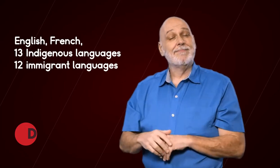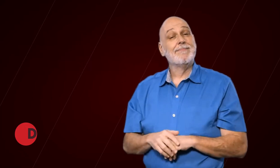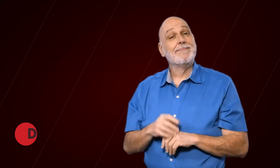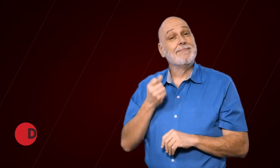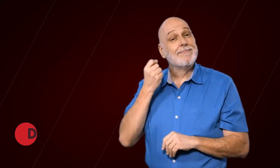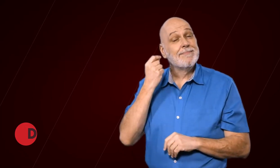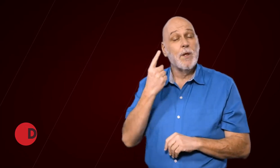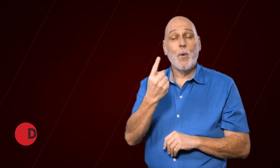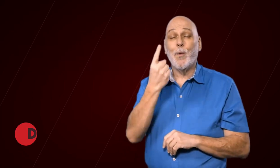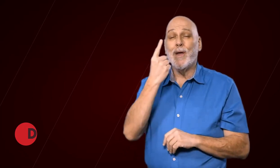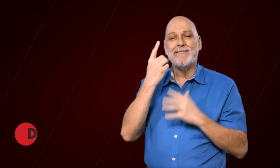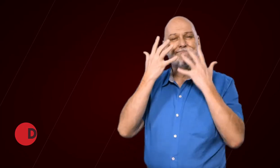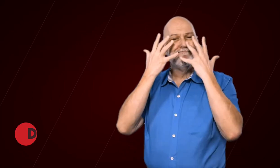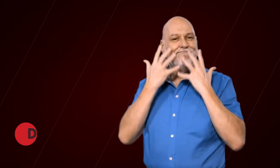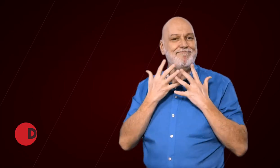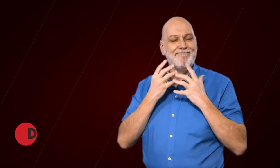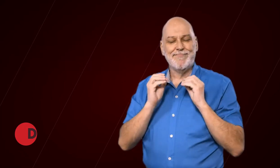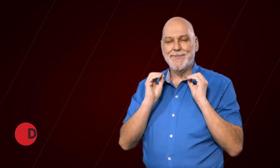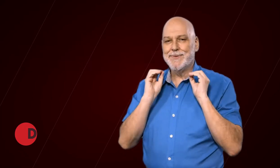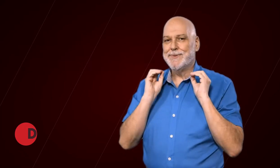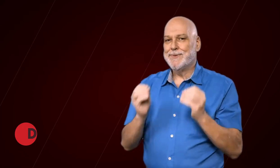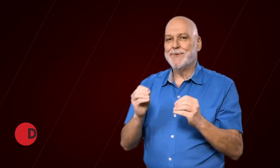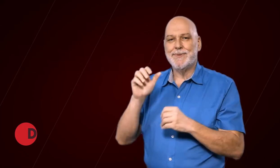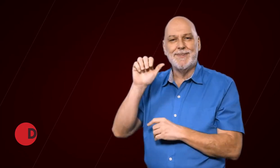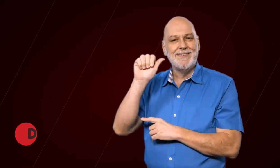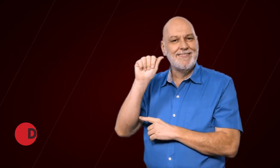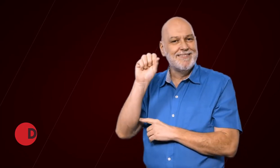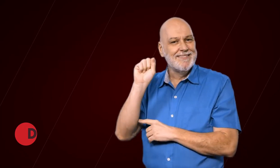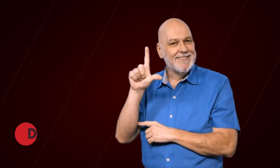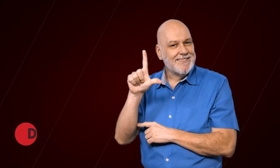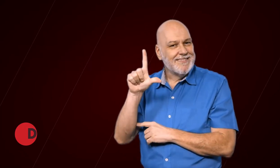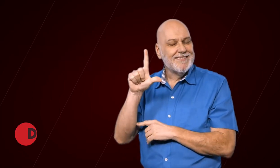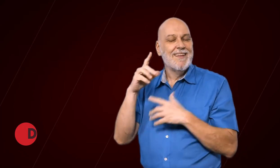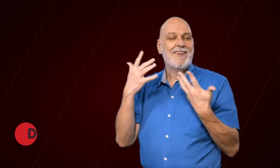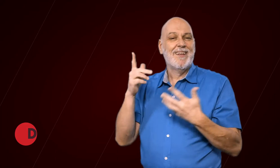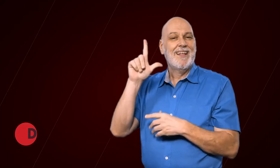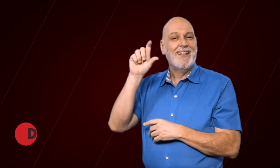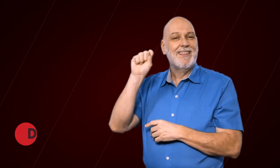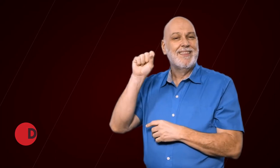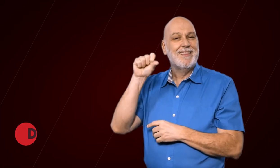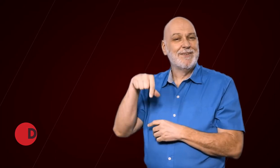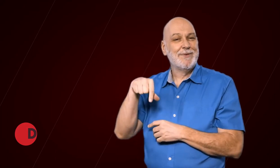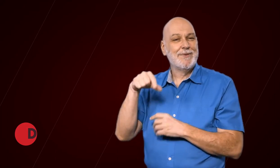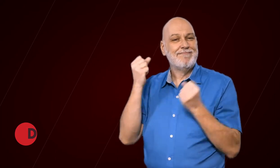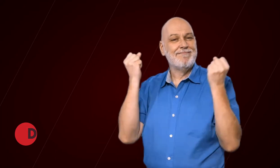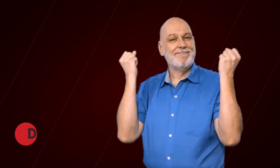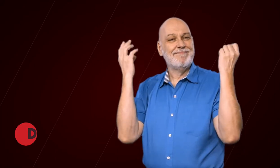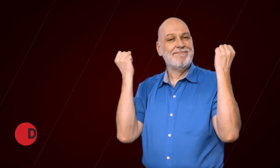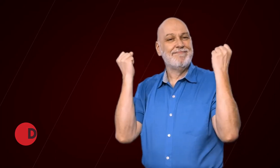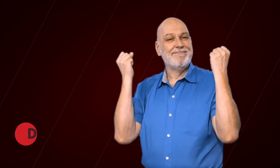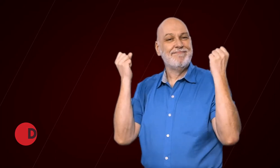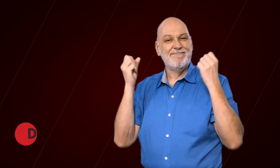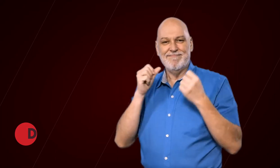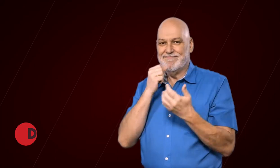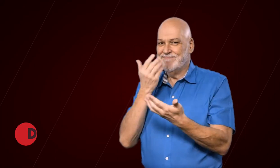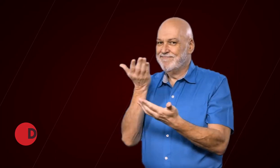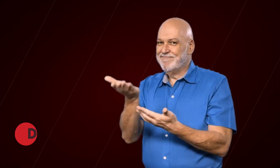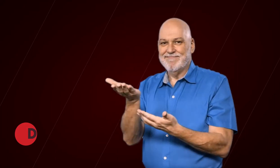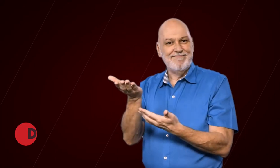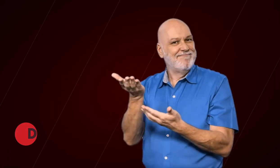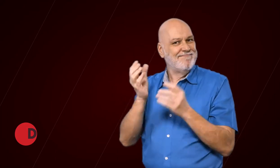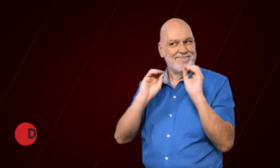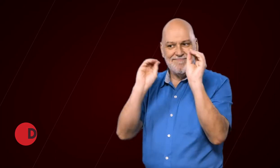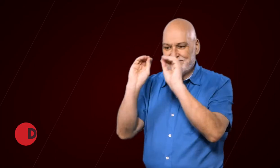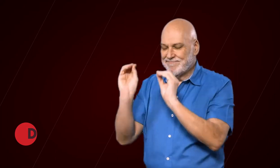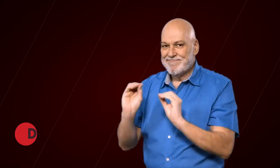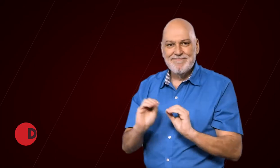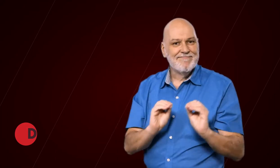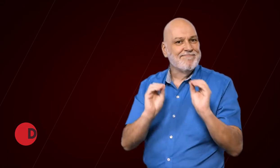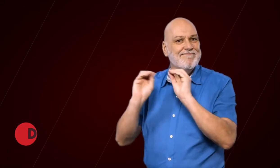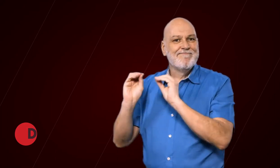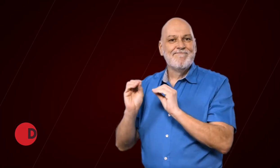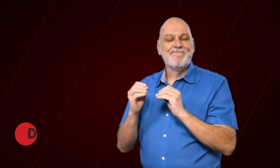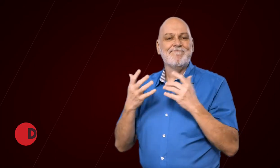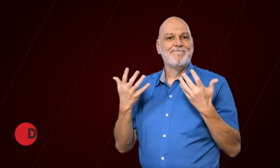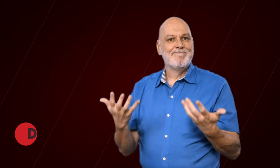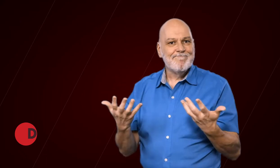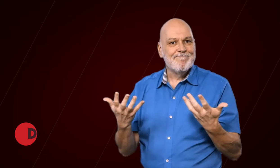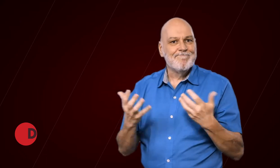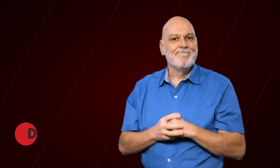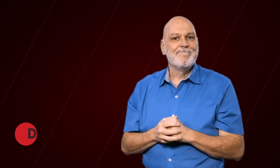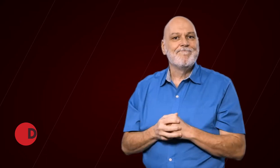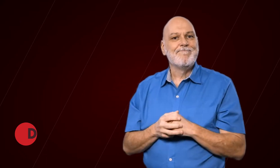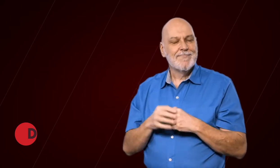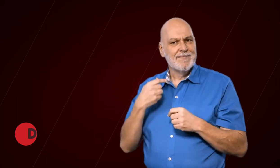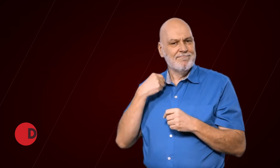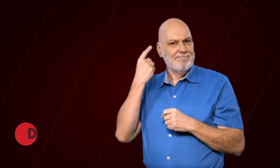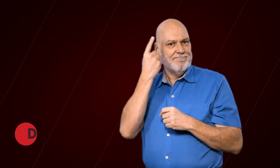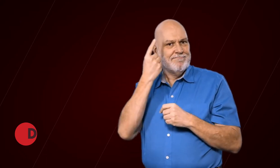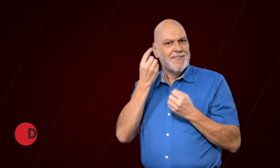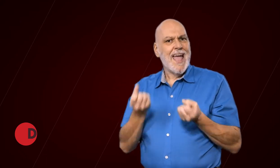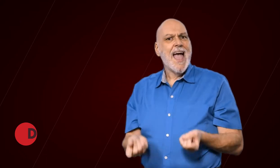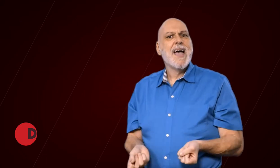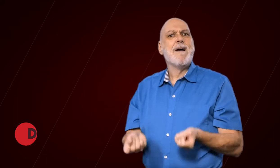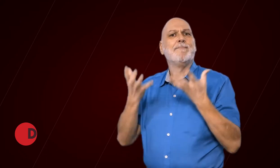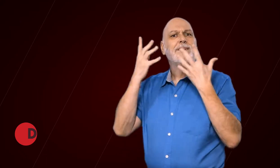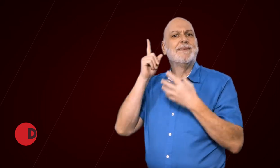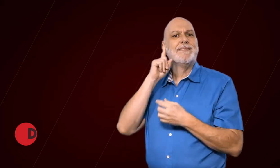Unfortunately ASL or LSQ are not among these languages.